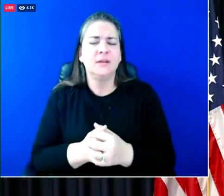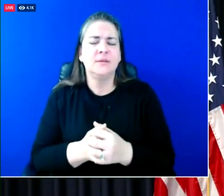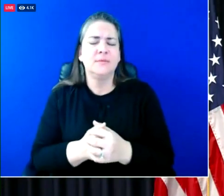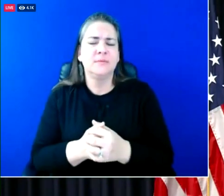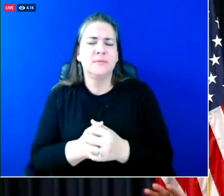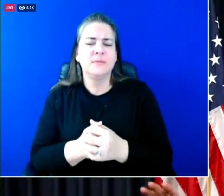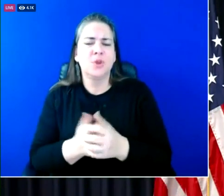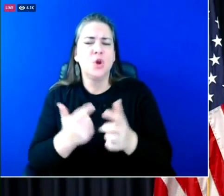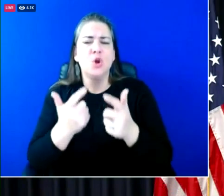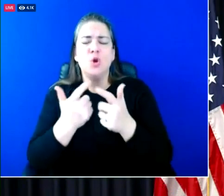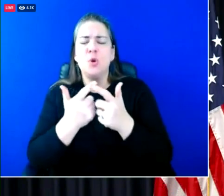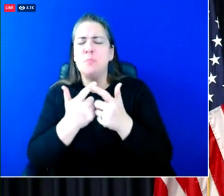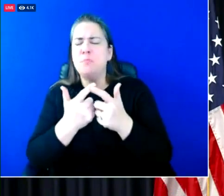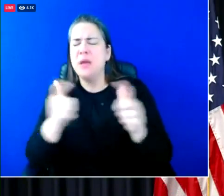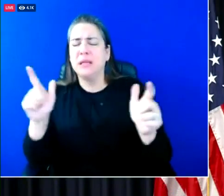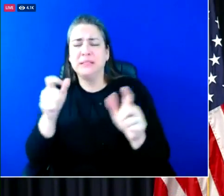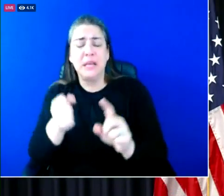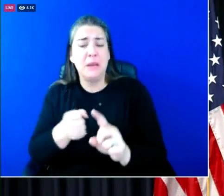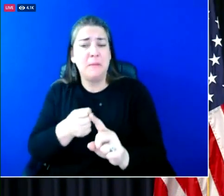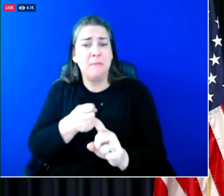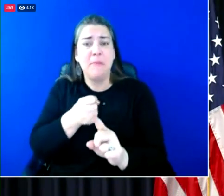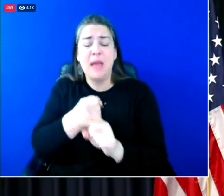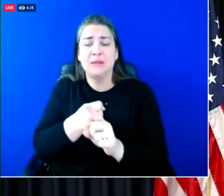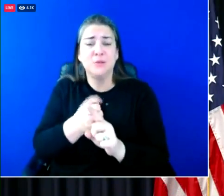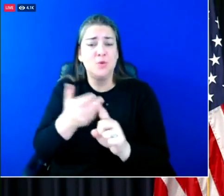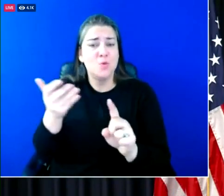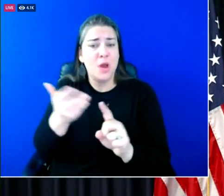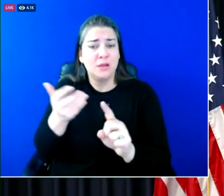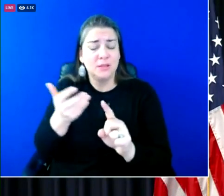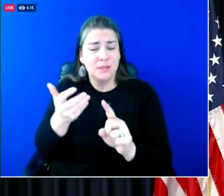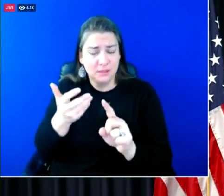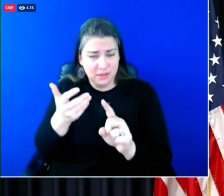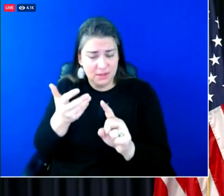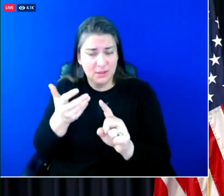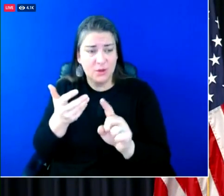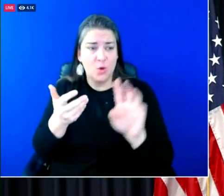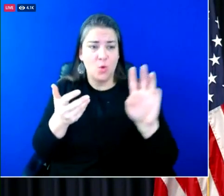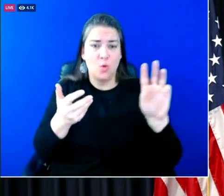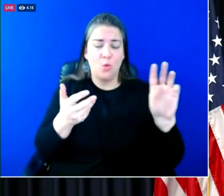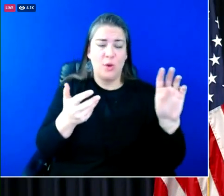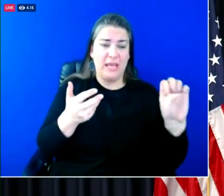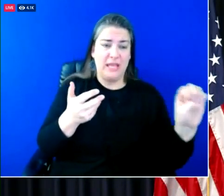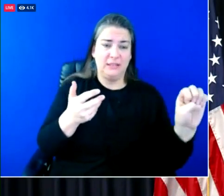is the swath Central Kentucky, west to east and, as I said before our cruise